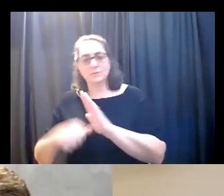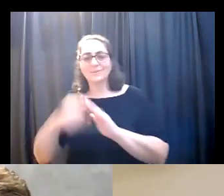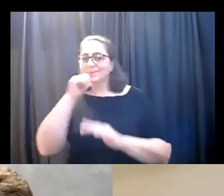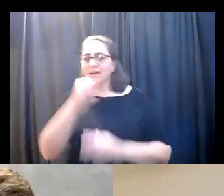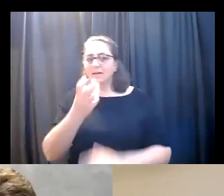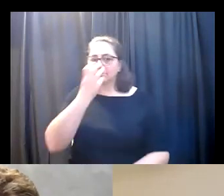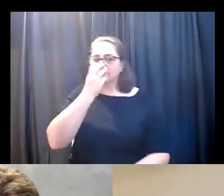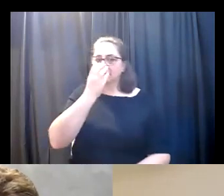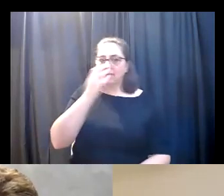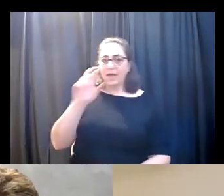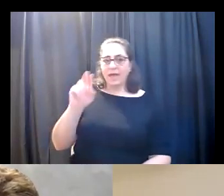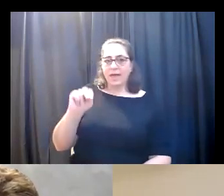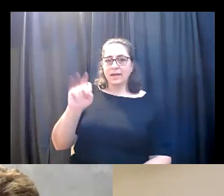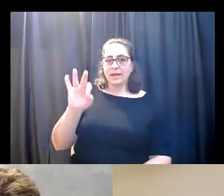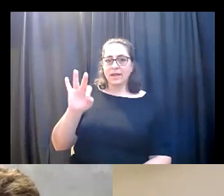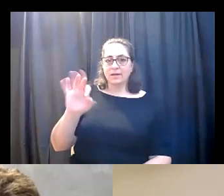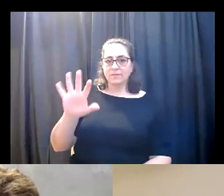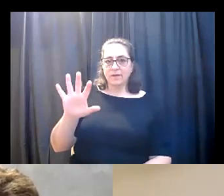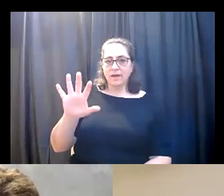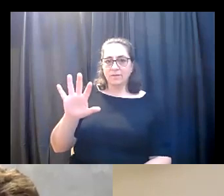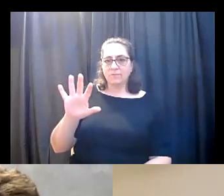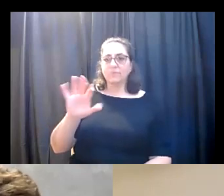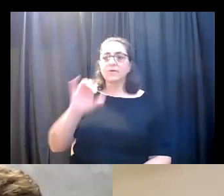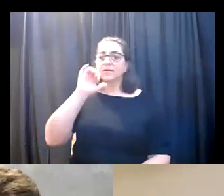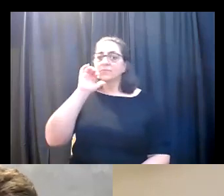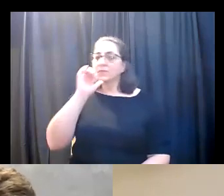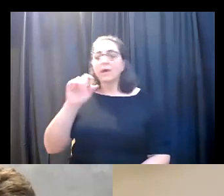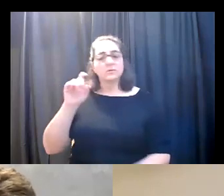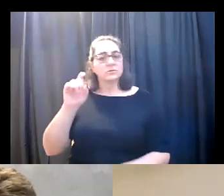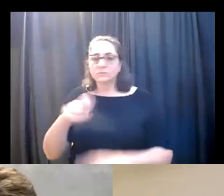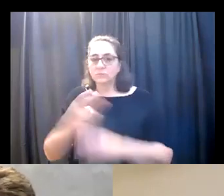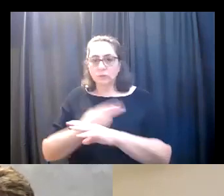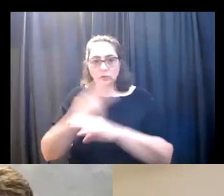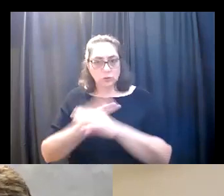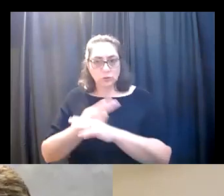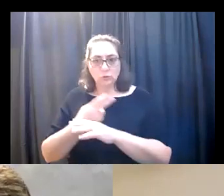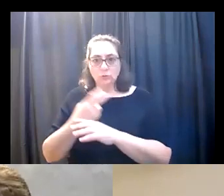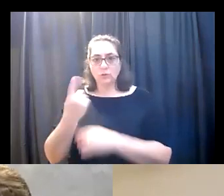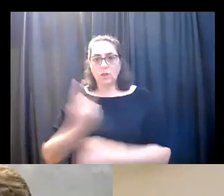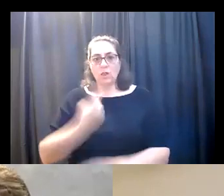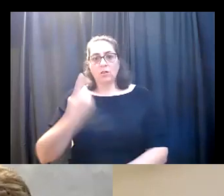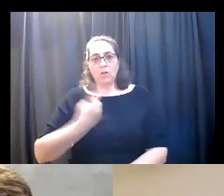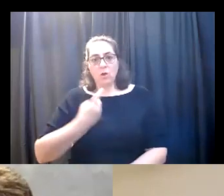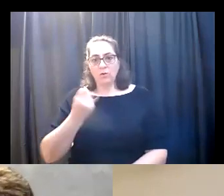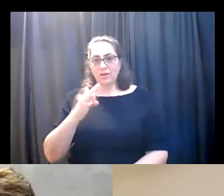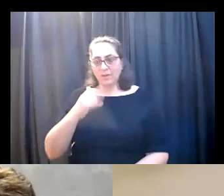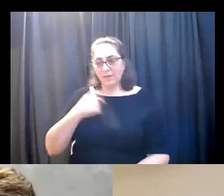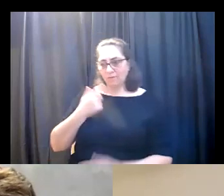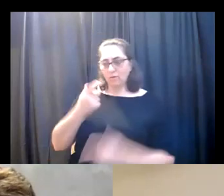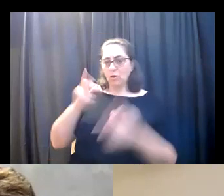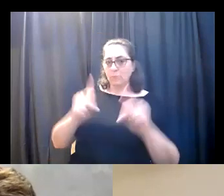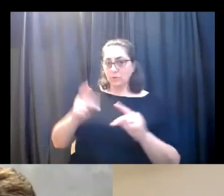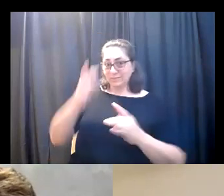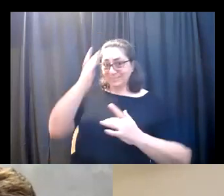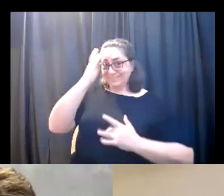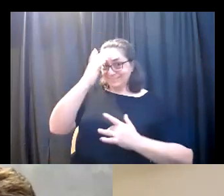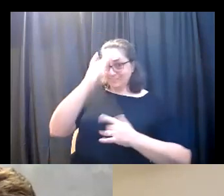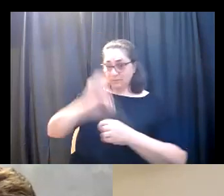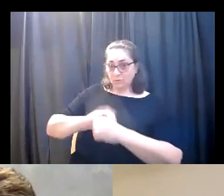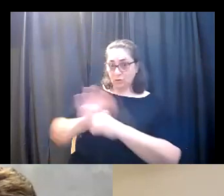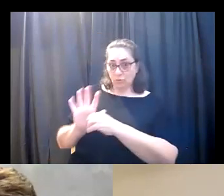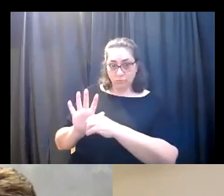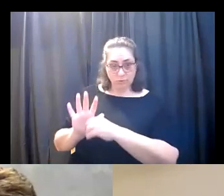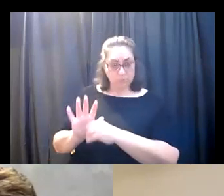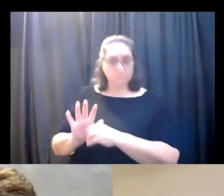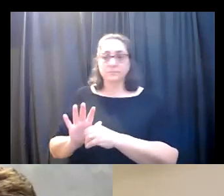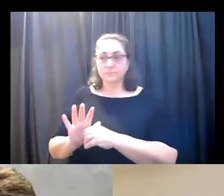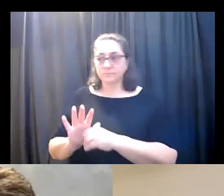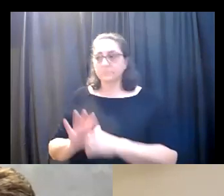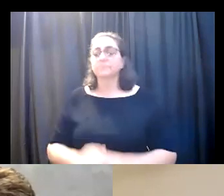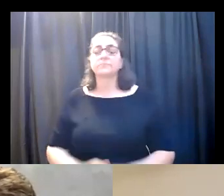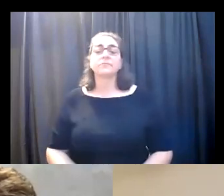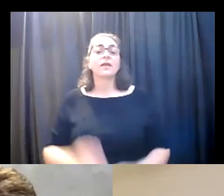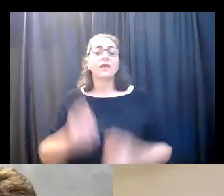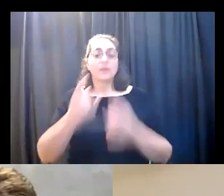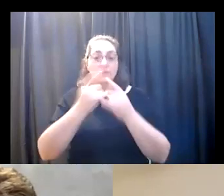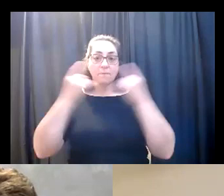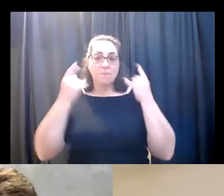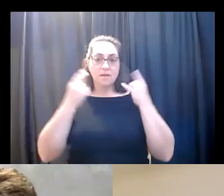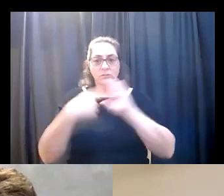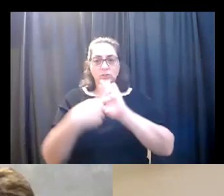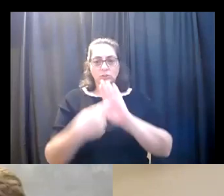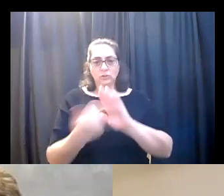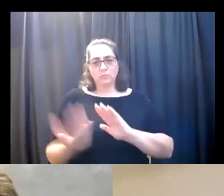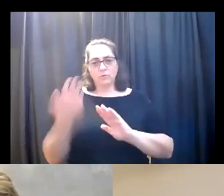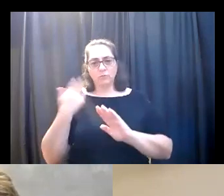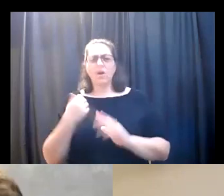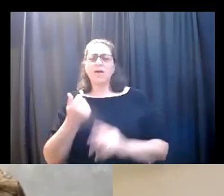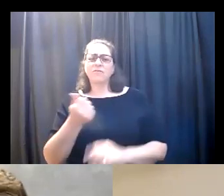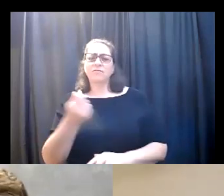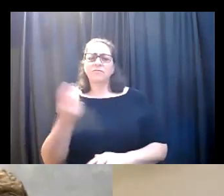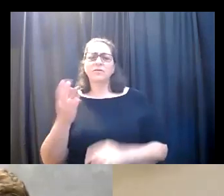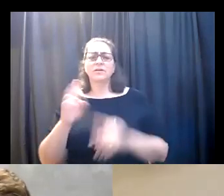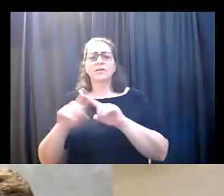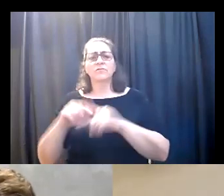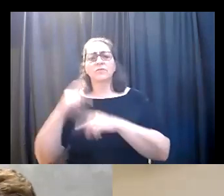to you or ask the doctor to download the app? >> It's always best to bring your own smart